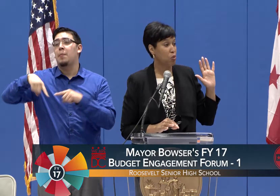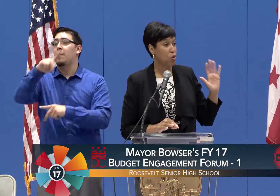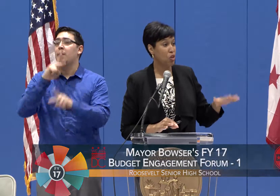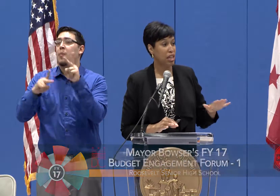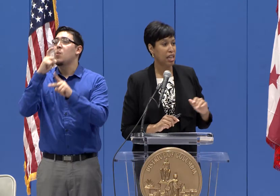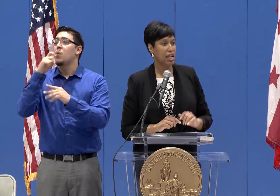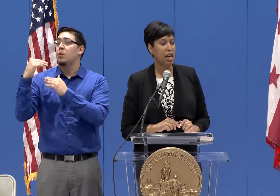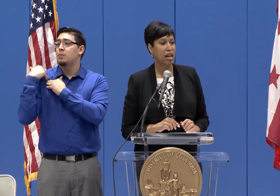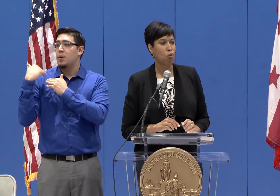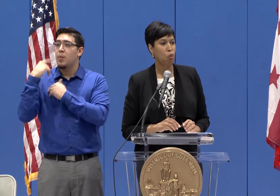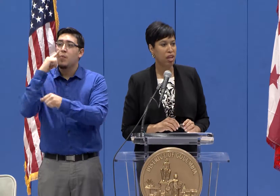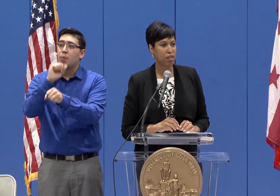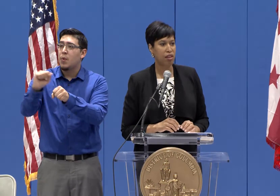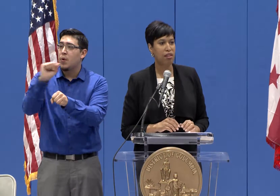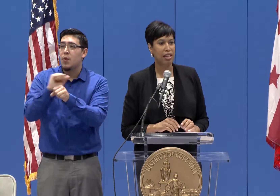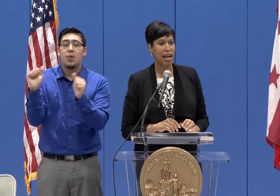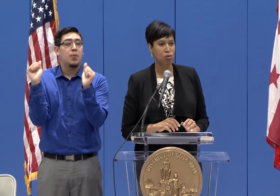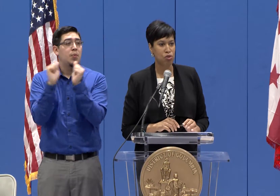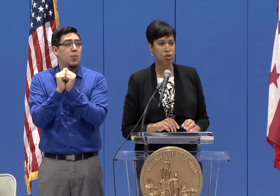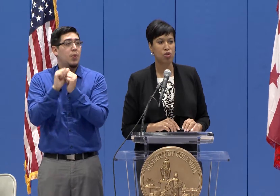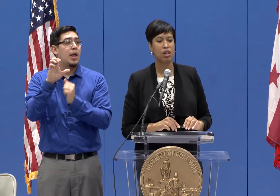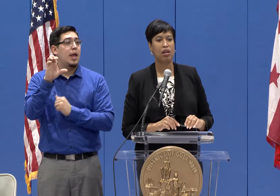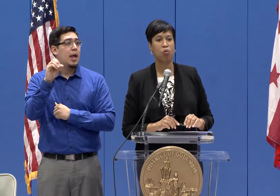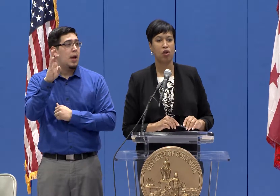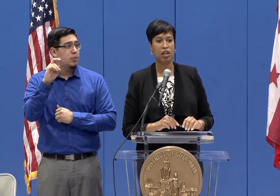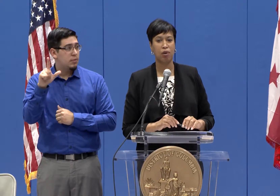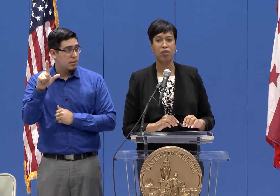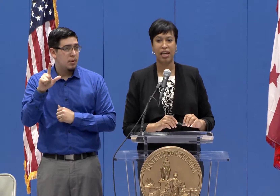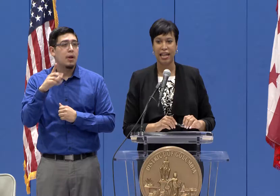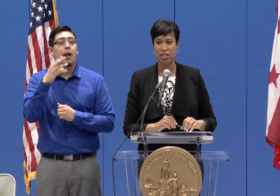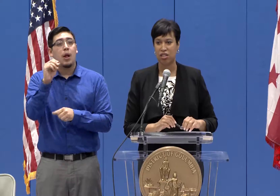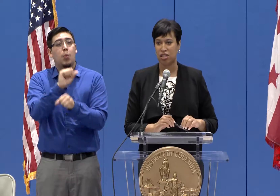FOR WORKING WITH THE COUNCIL AND WORKING WITH THE AGENCY